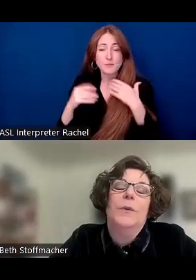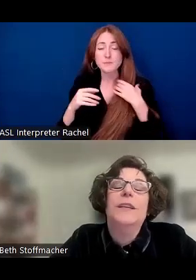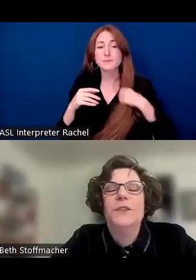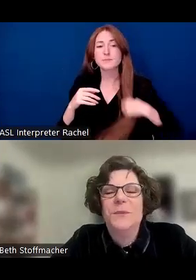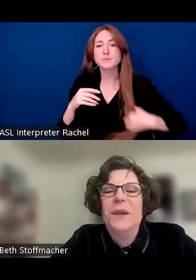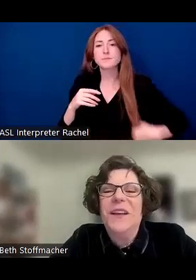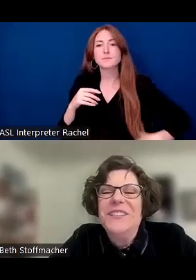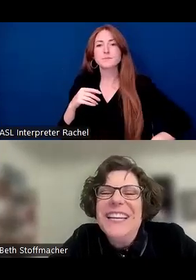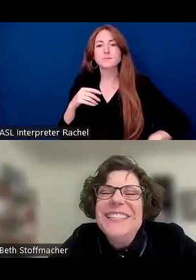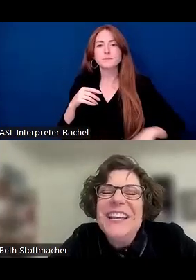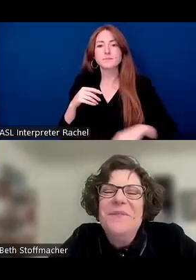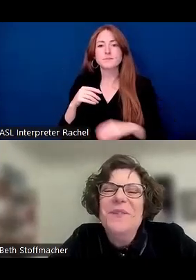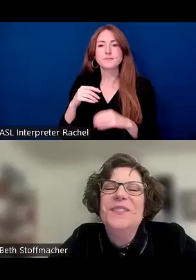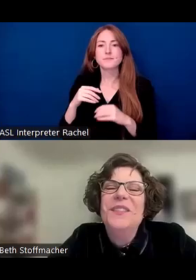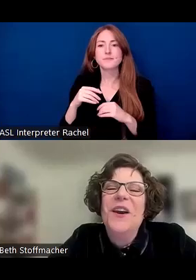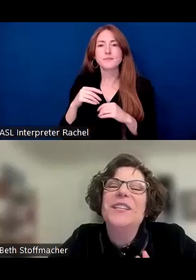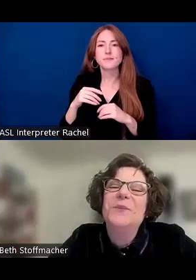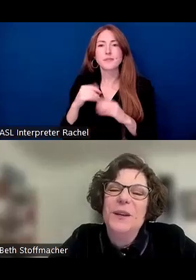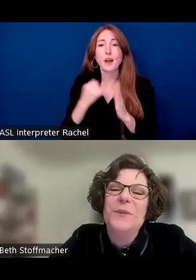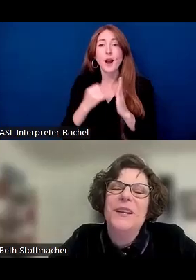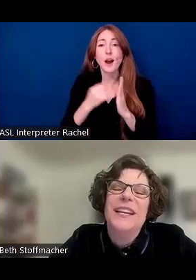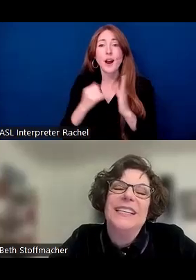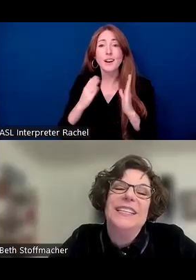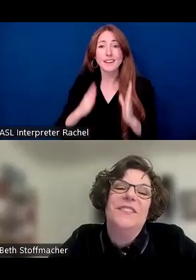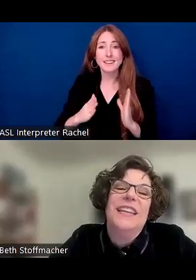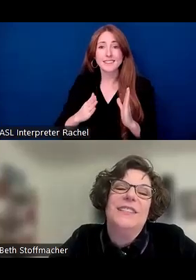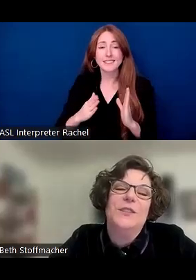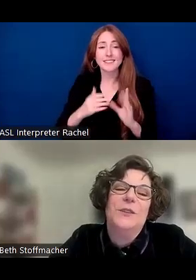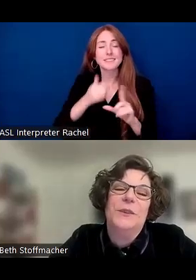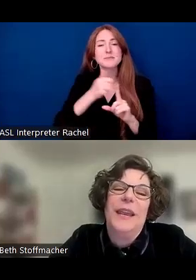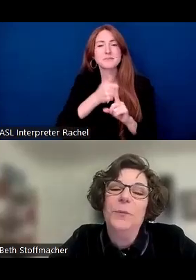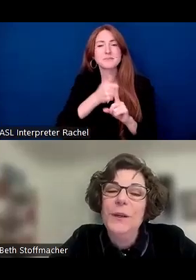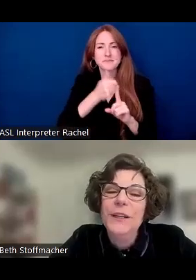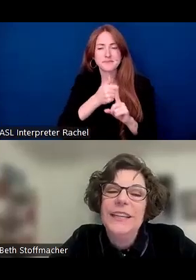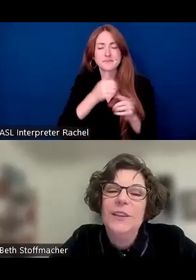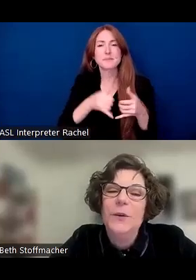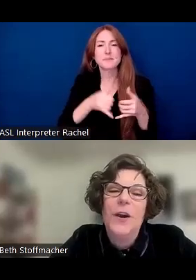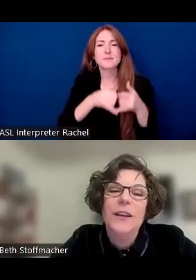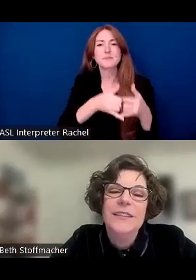well, excuse me, I apologize. The artists were awarded activities to create work at local arts